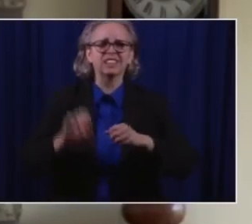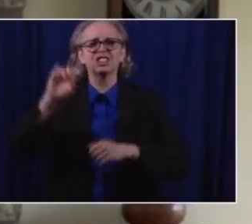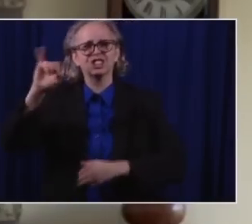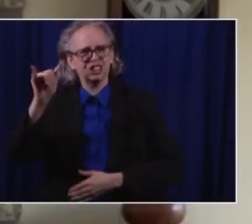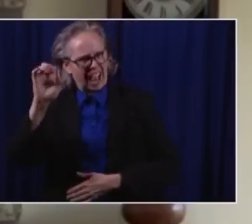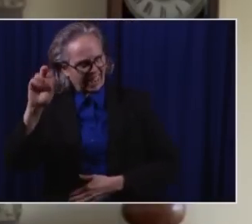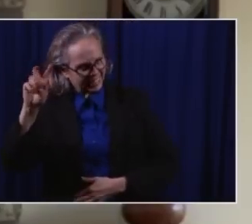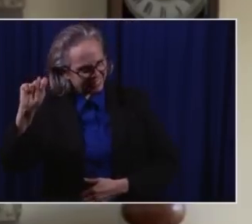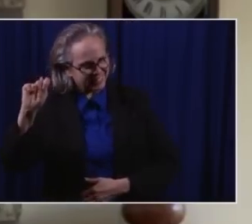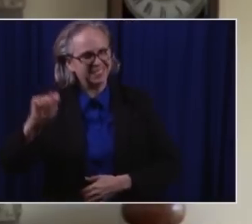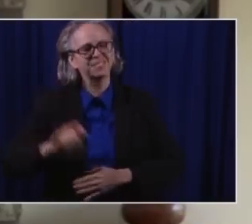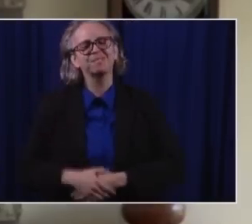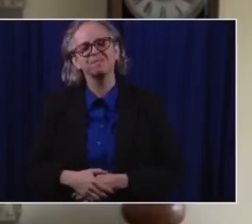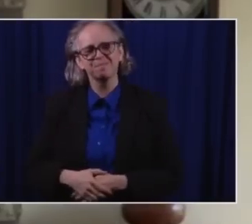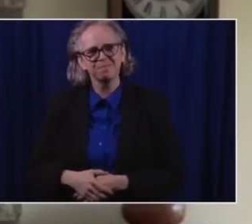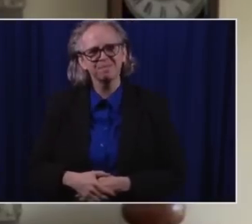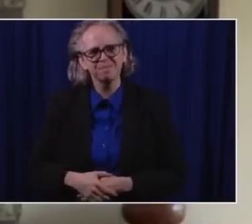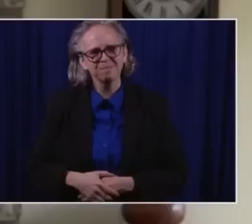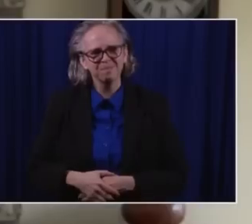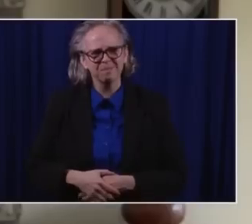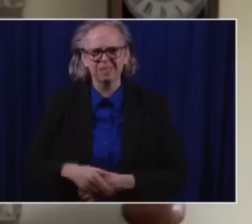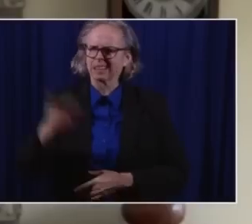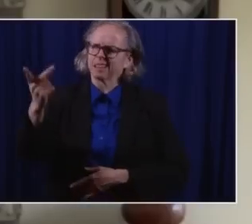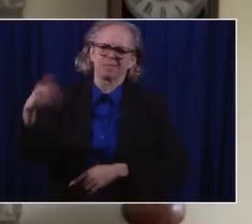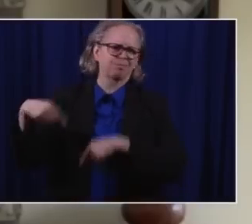be tuning in as she always does